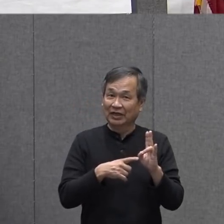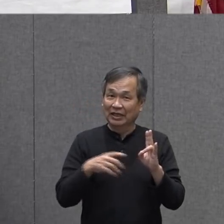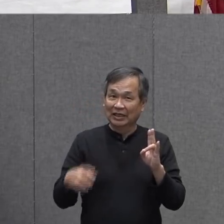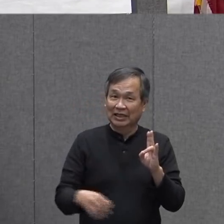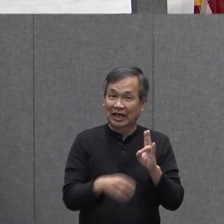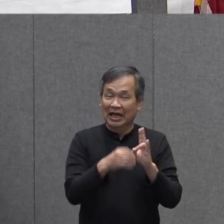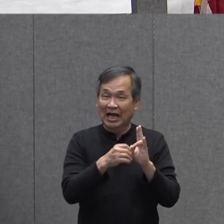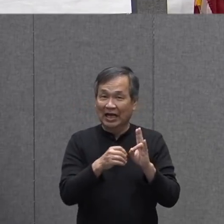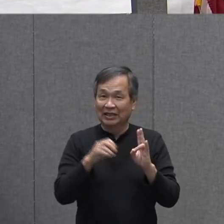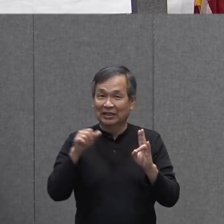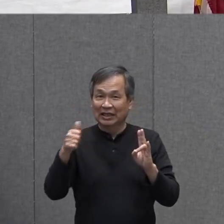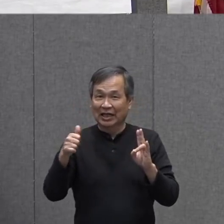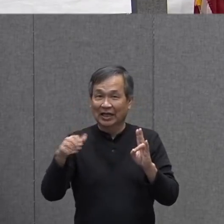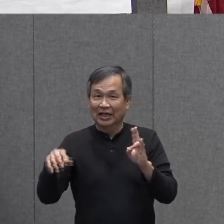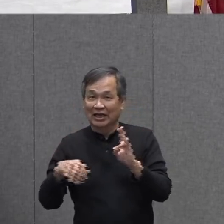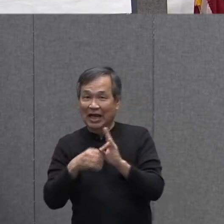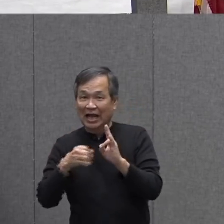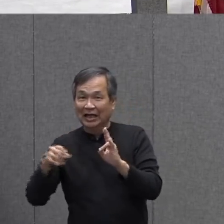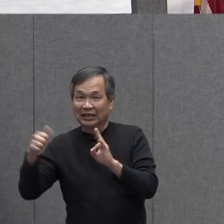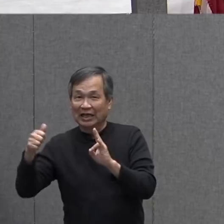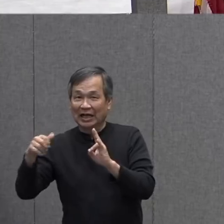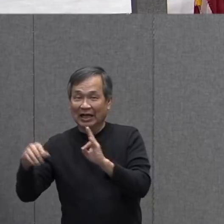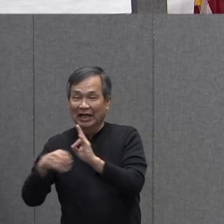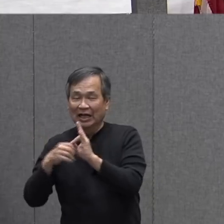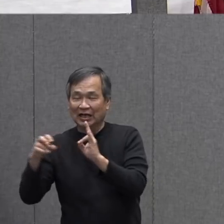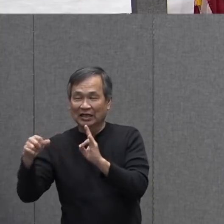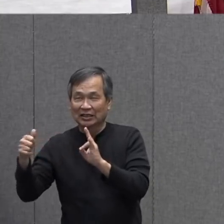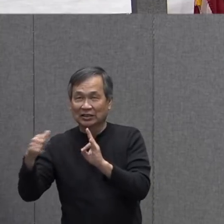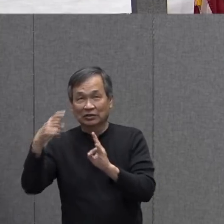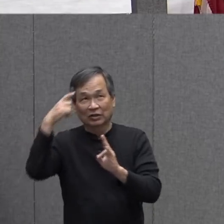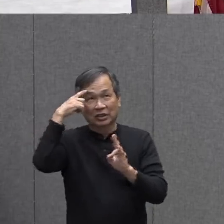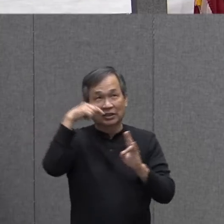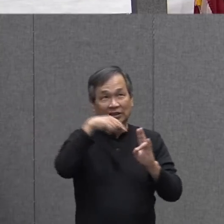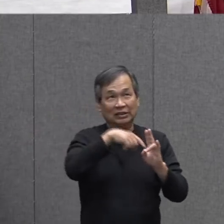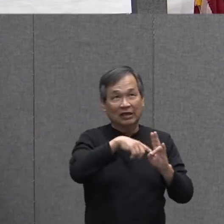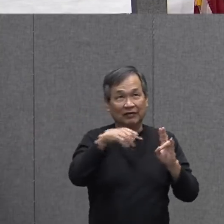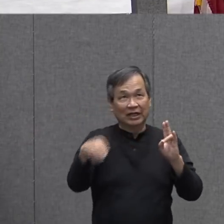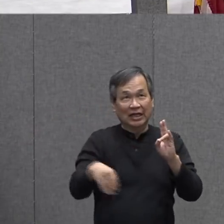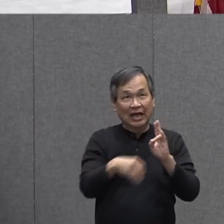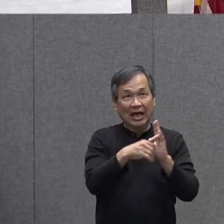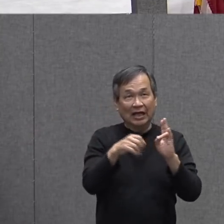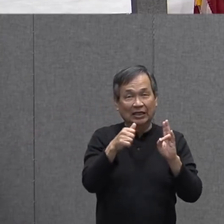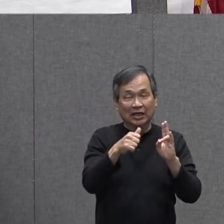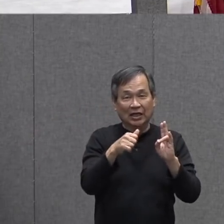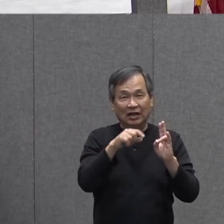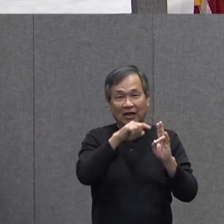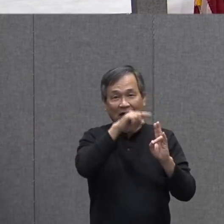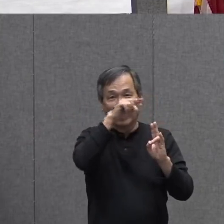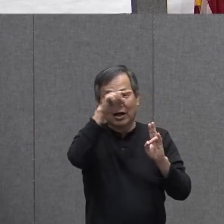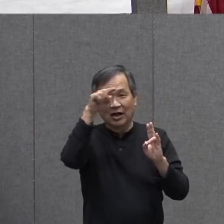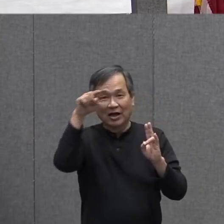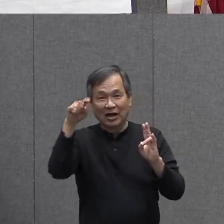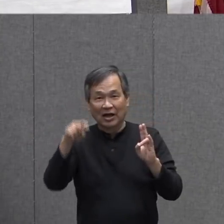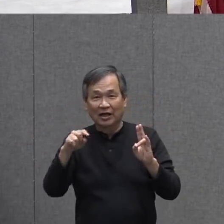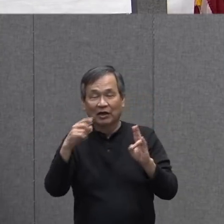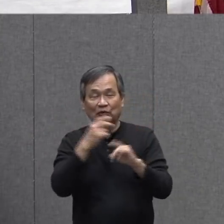Let's take just a moment to think about what our next number is. And then we'll use our hundreds chart to help us,